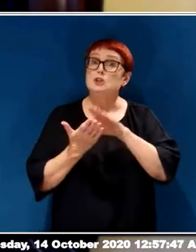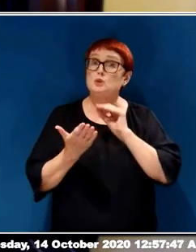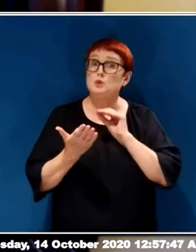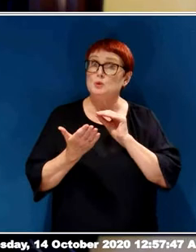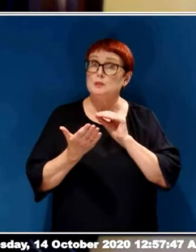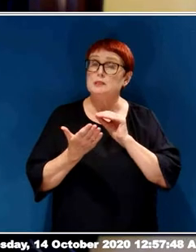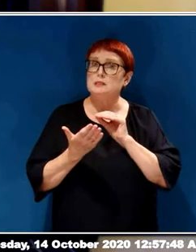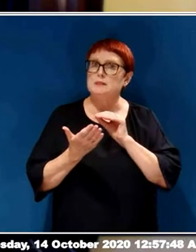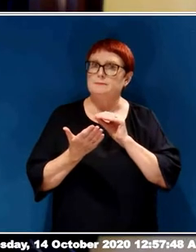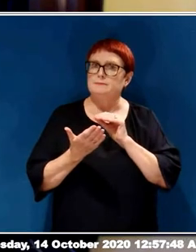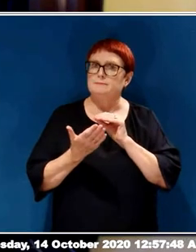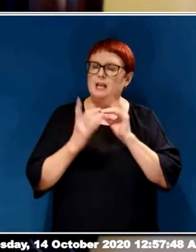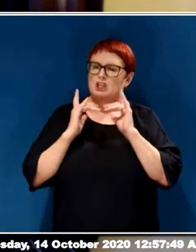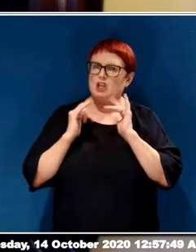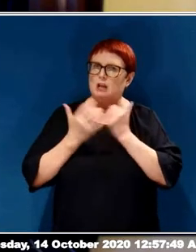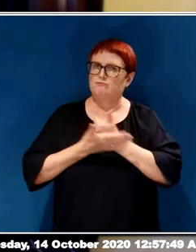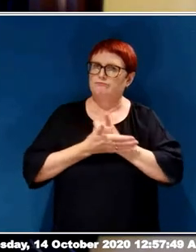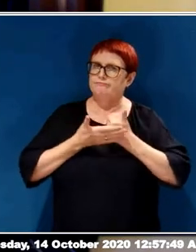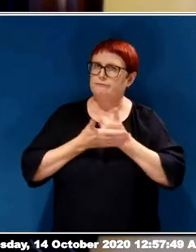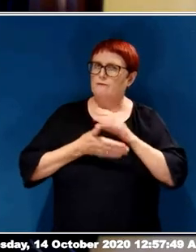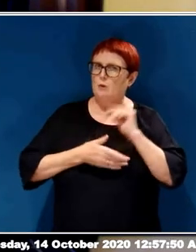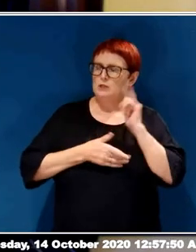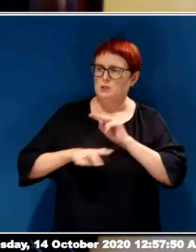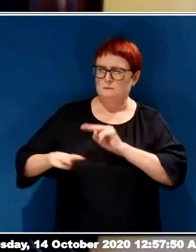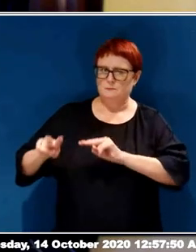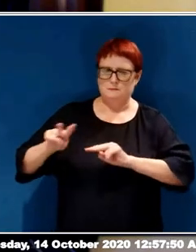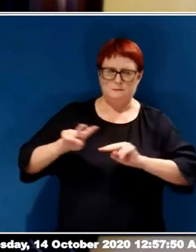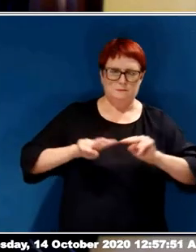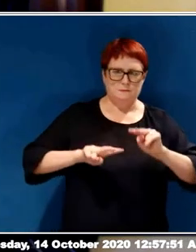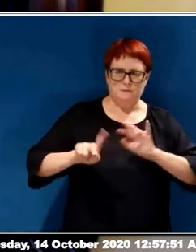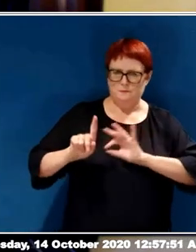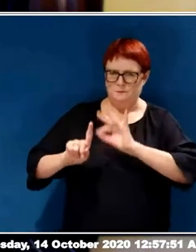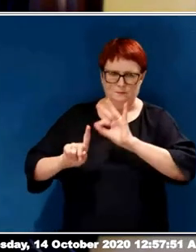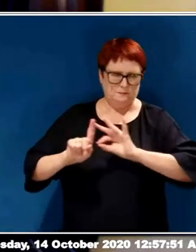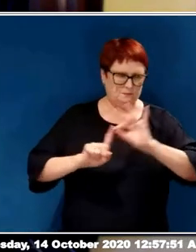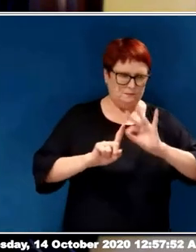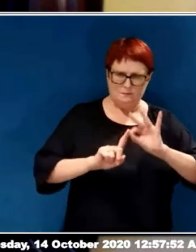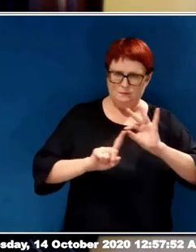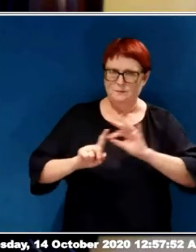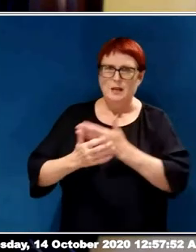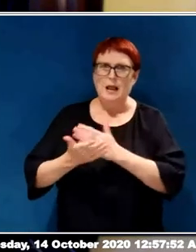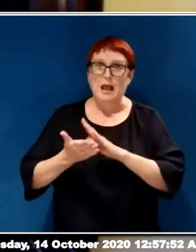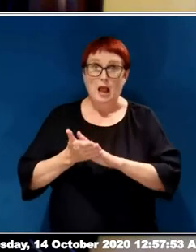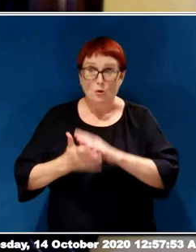their academic progress as well as their social and behavioural competencies,